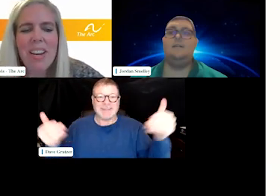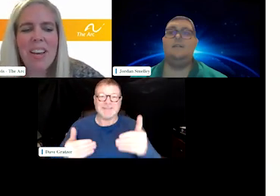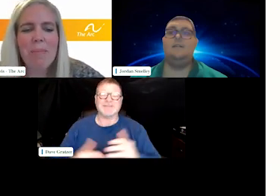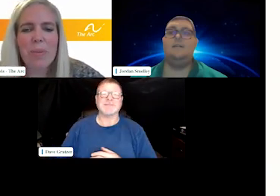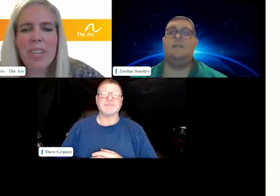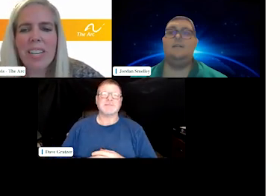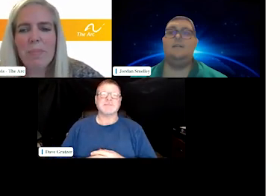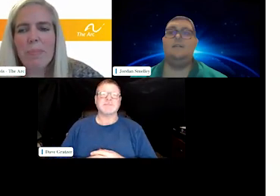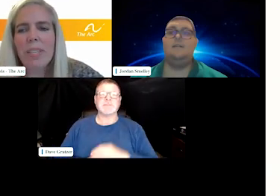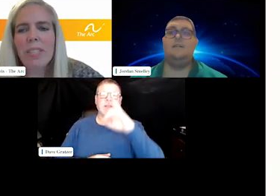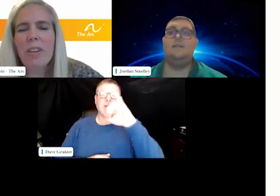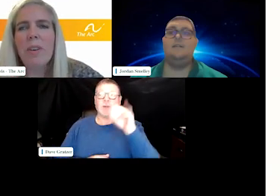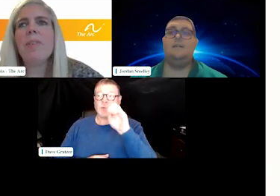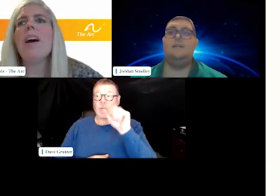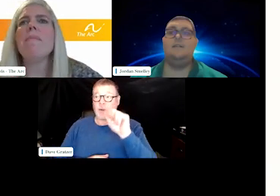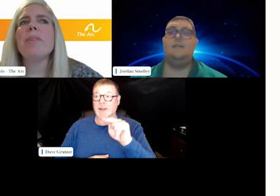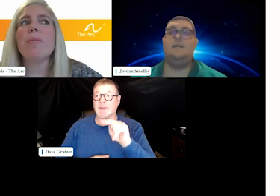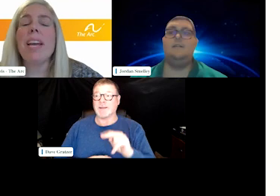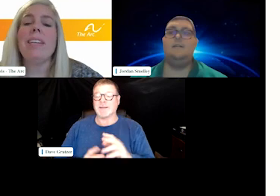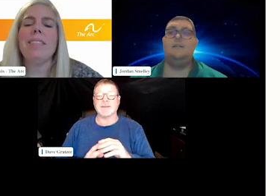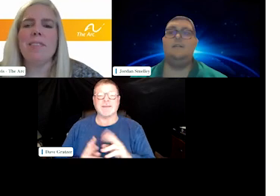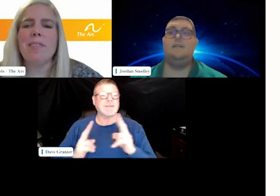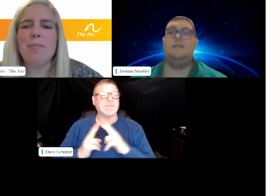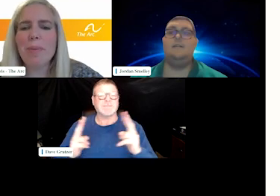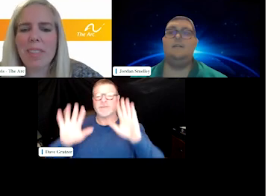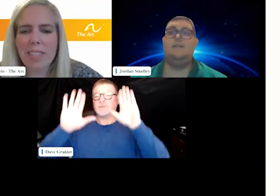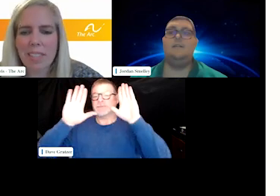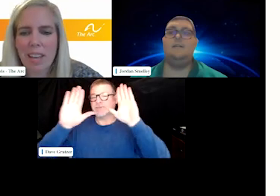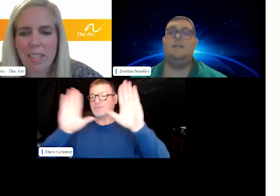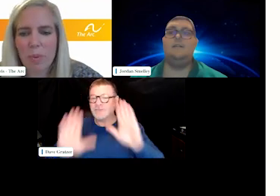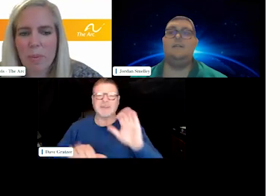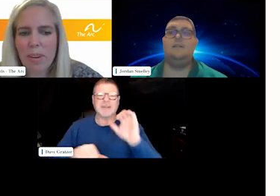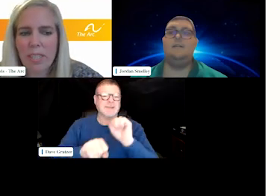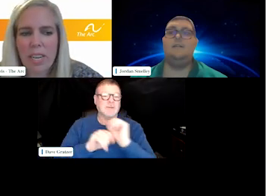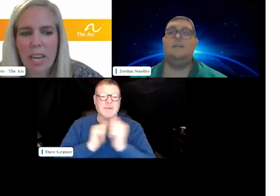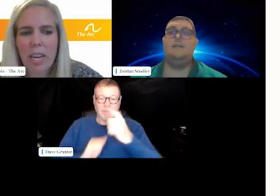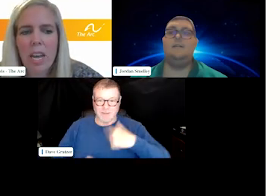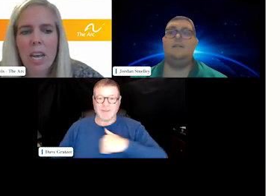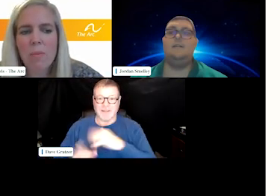But Jordan has been so great to work with us on this webinar today